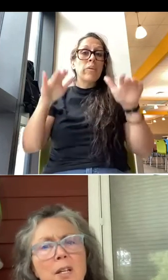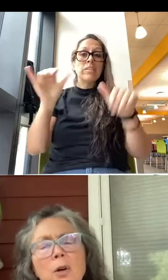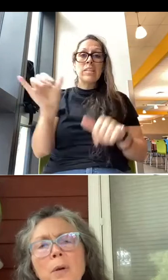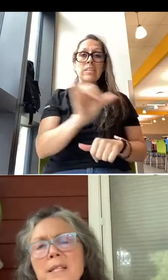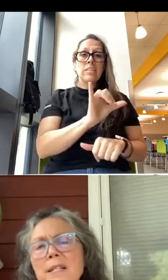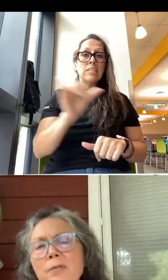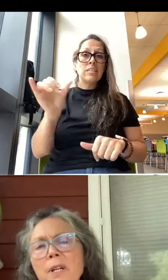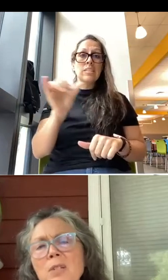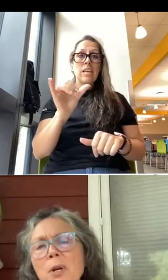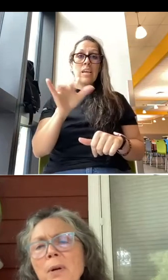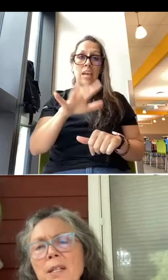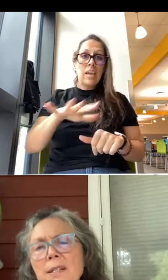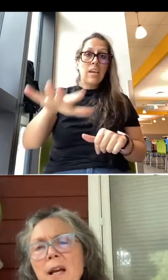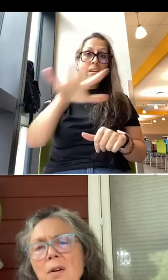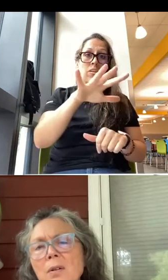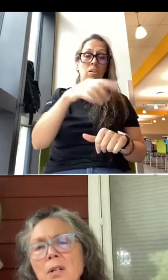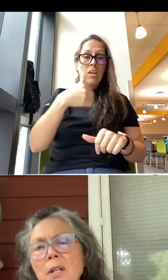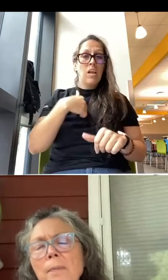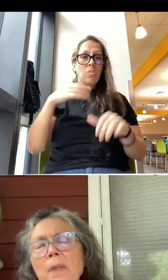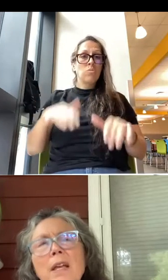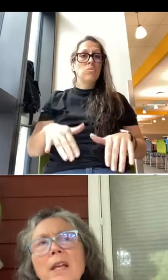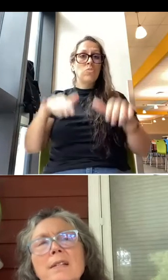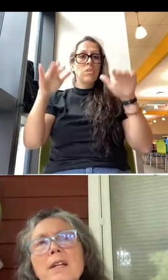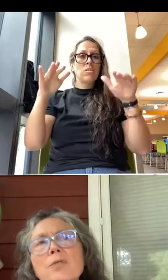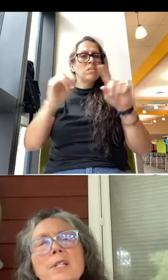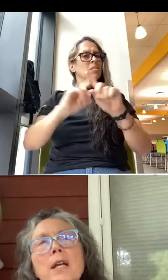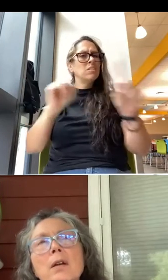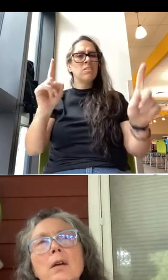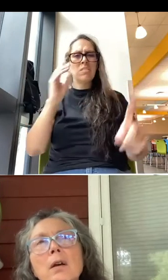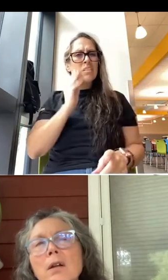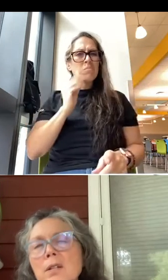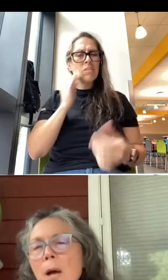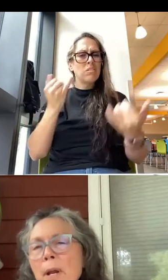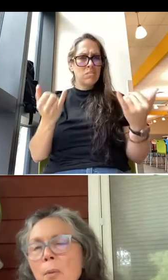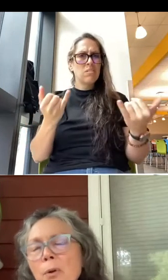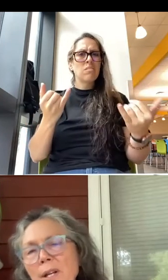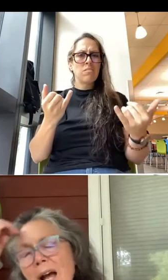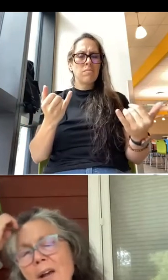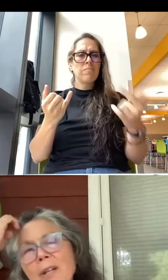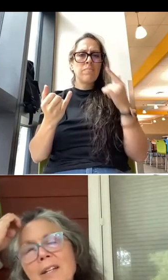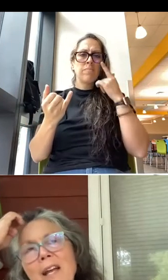you know, it's a different experience now. It's interesting, Tom and I were in ireland